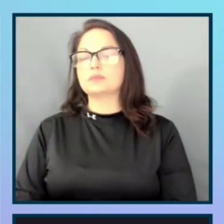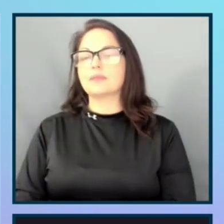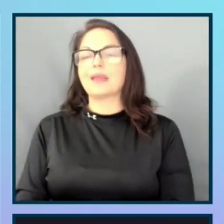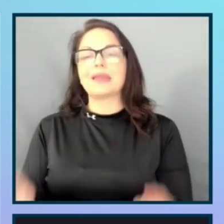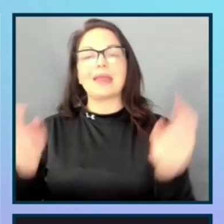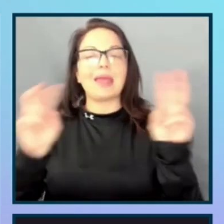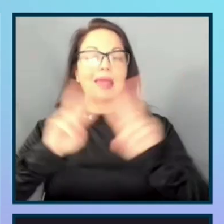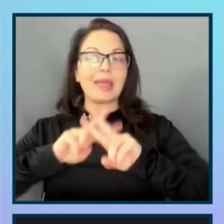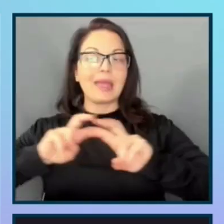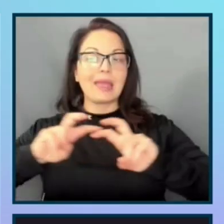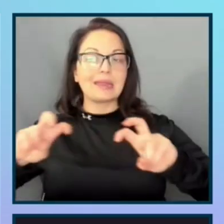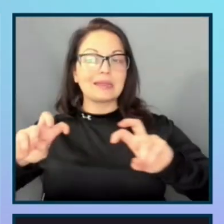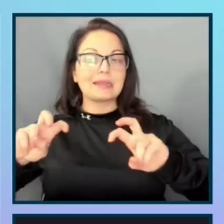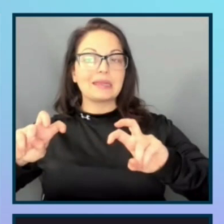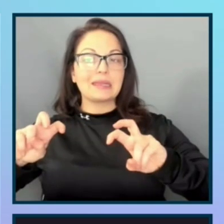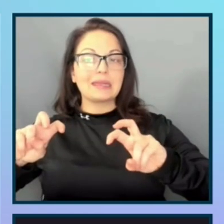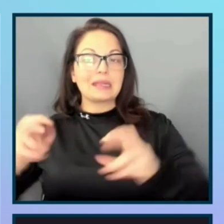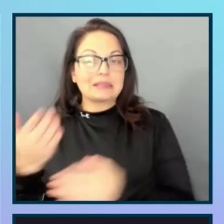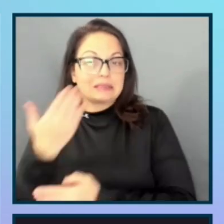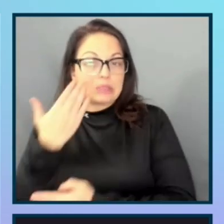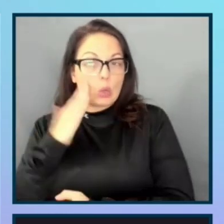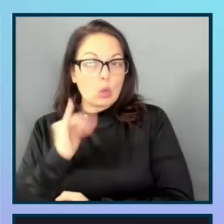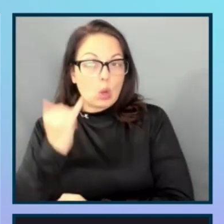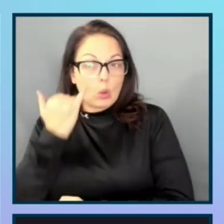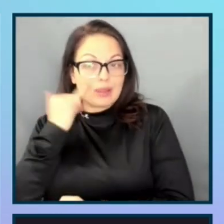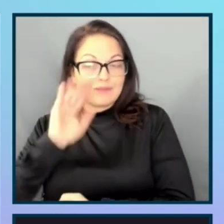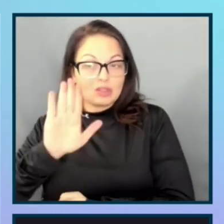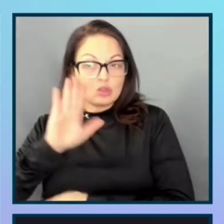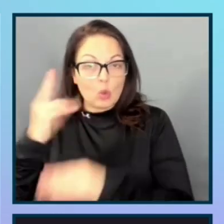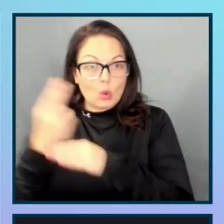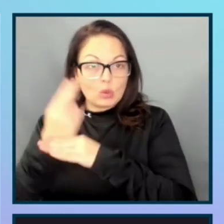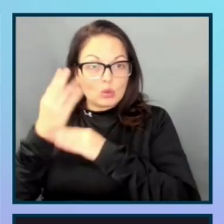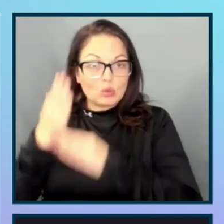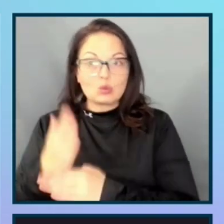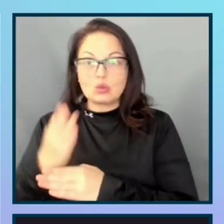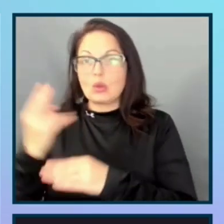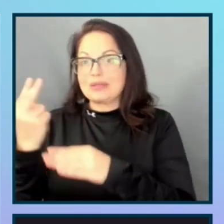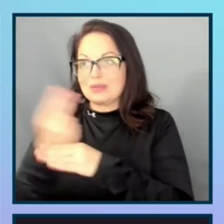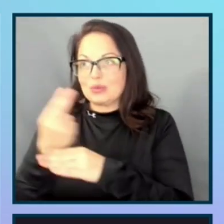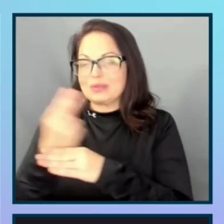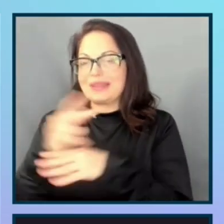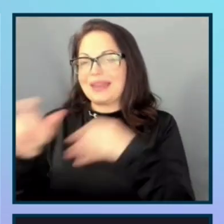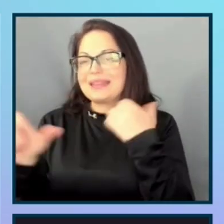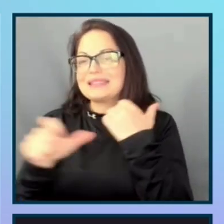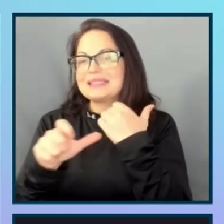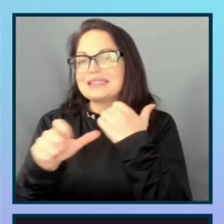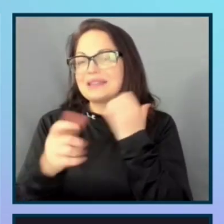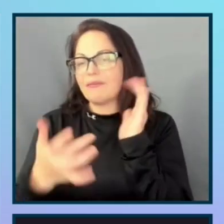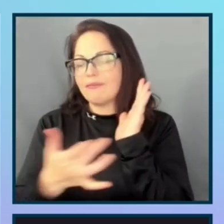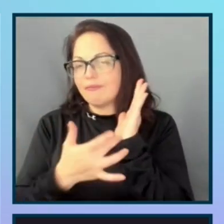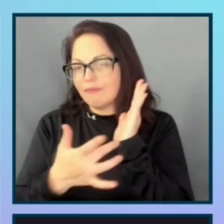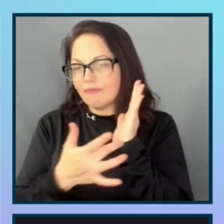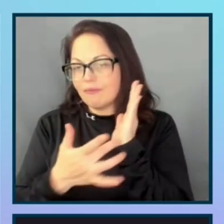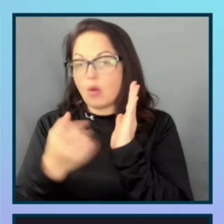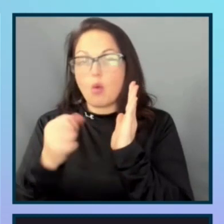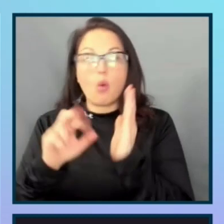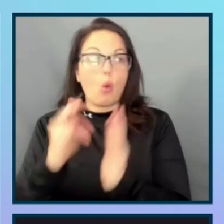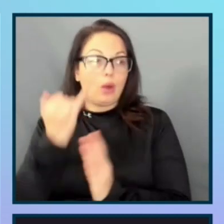if your user is using an assistive technology, much less if they have a disability or an impairment.